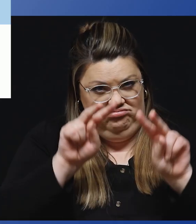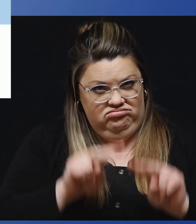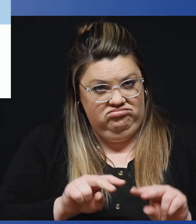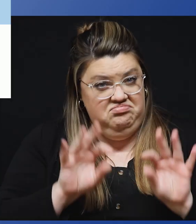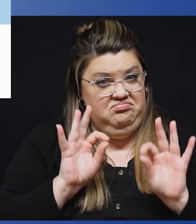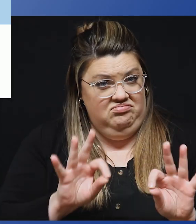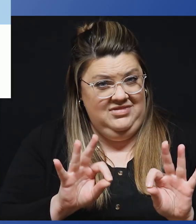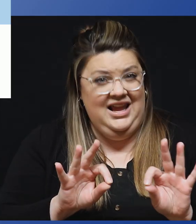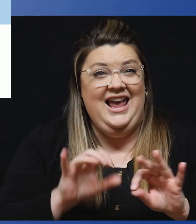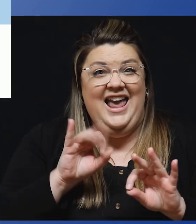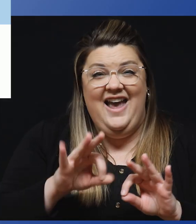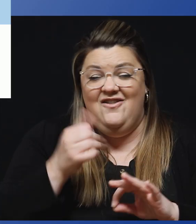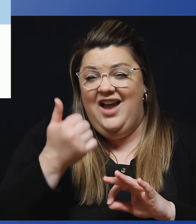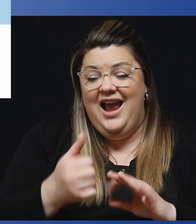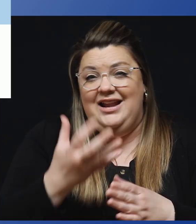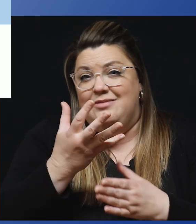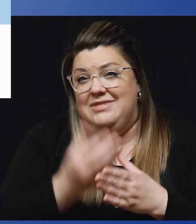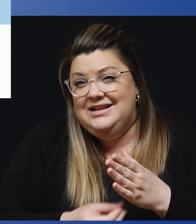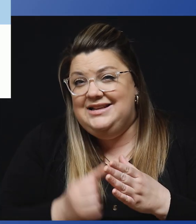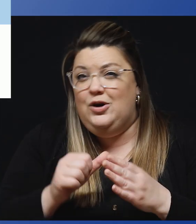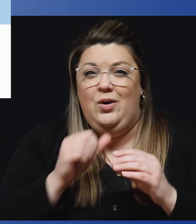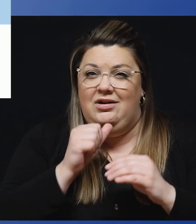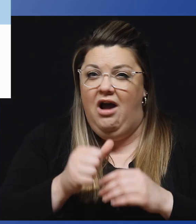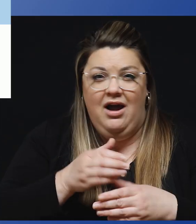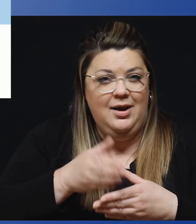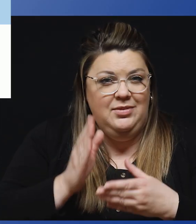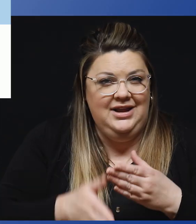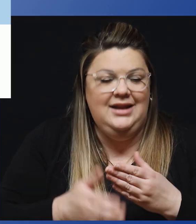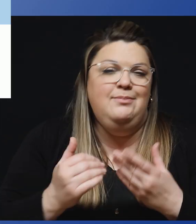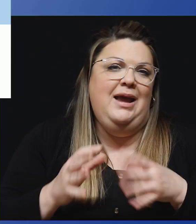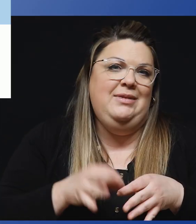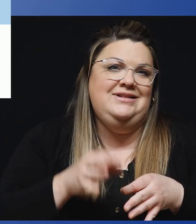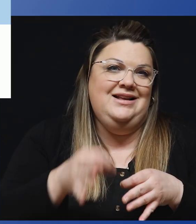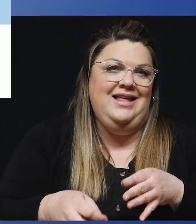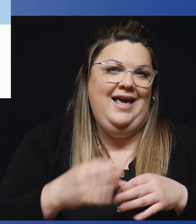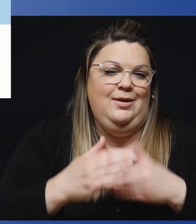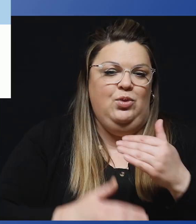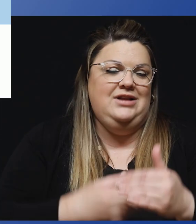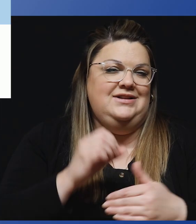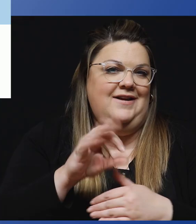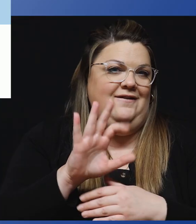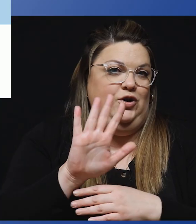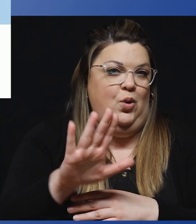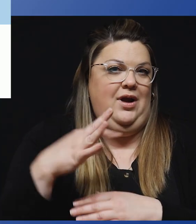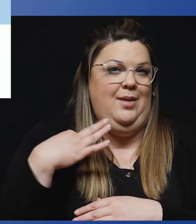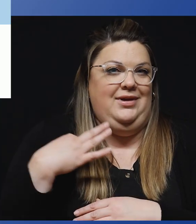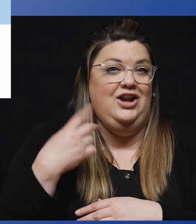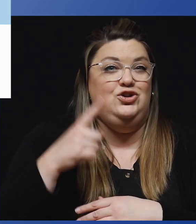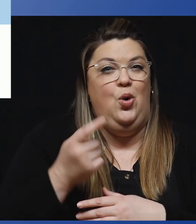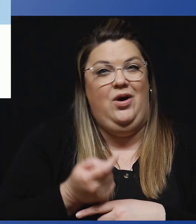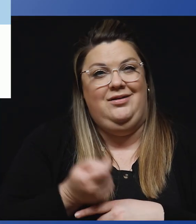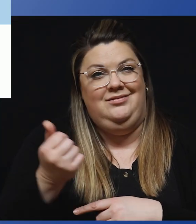Leaving any fields incomplete may delay the processing of your application or be cause for disqualification.